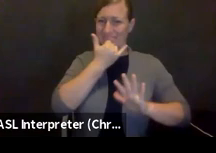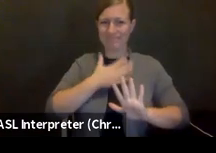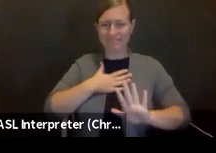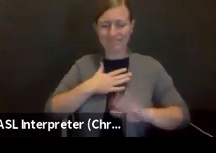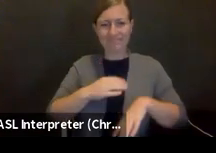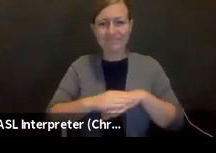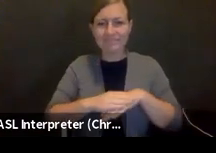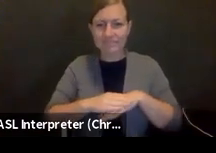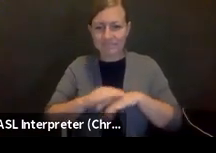ESD 189 - Amy Colburn: Trying to find a good